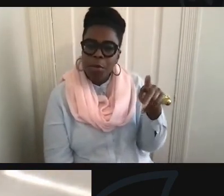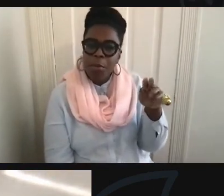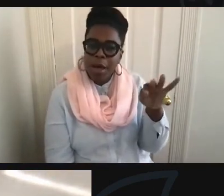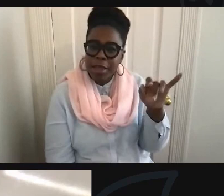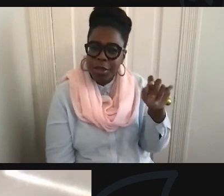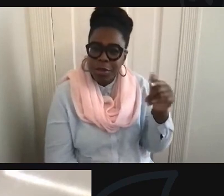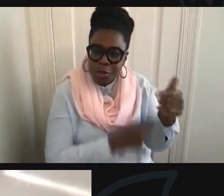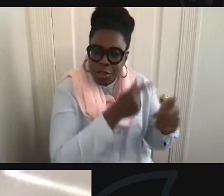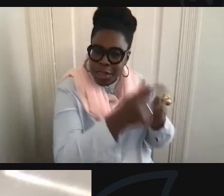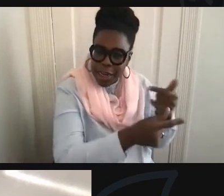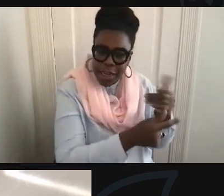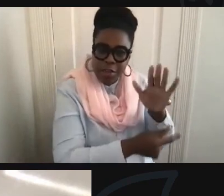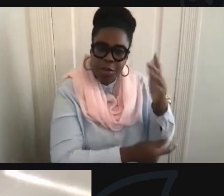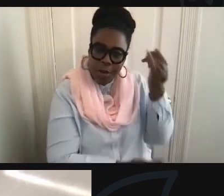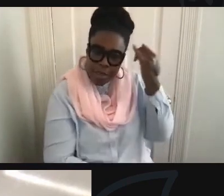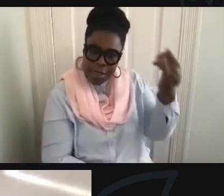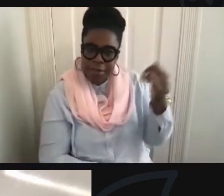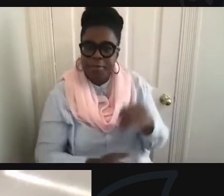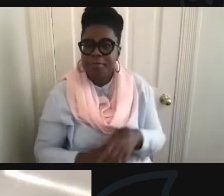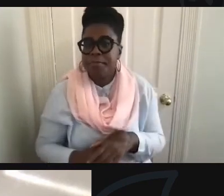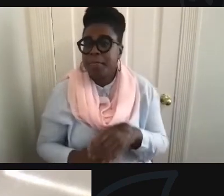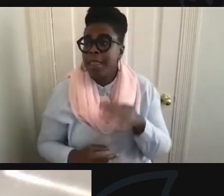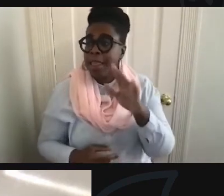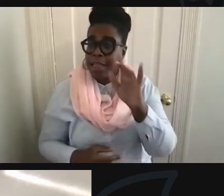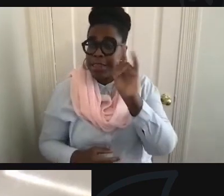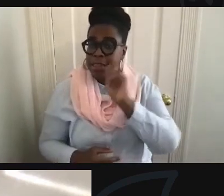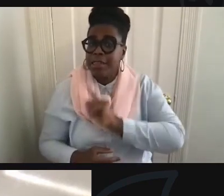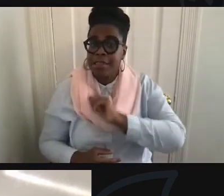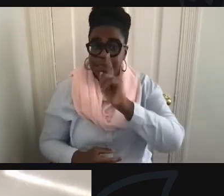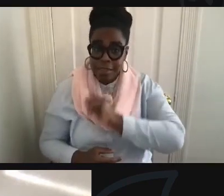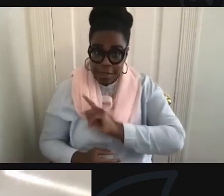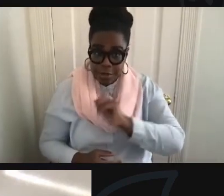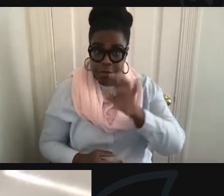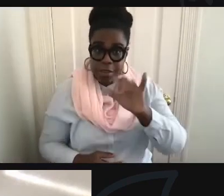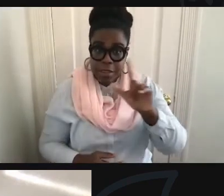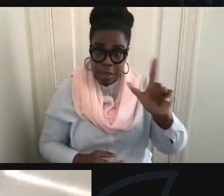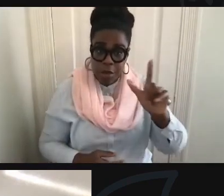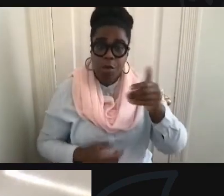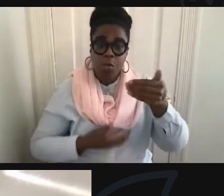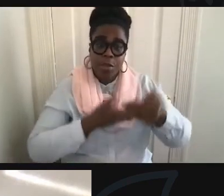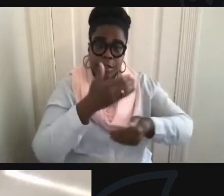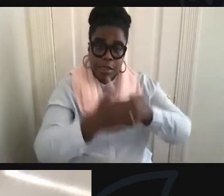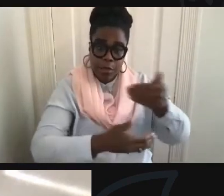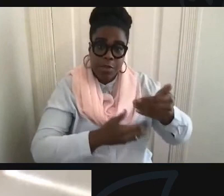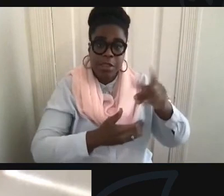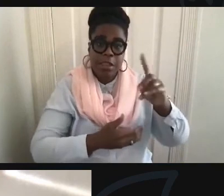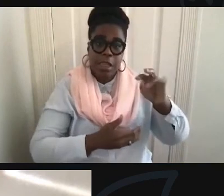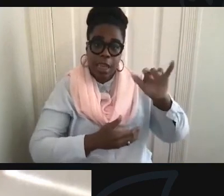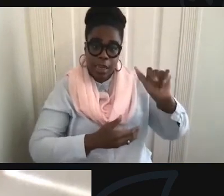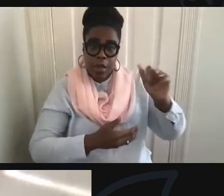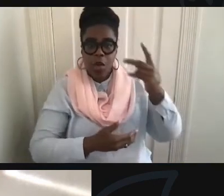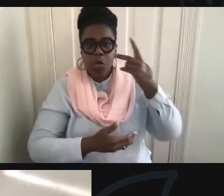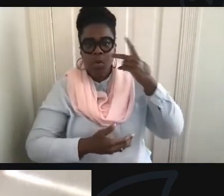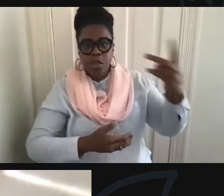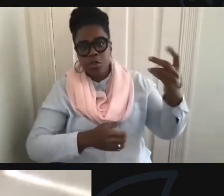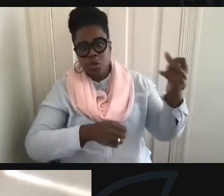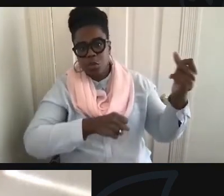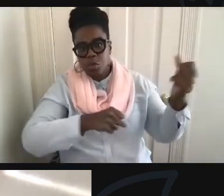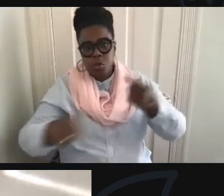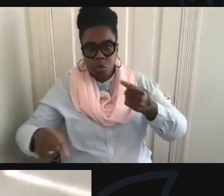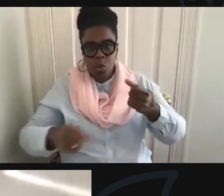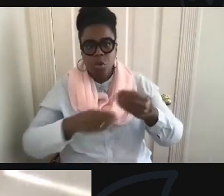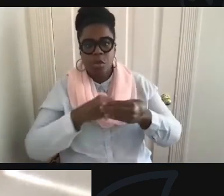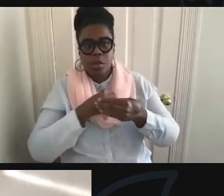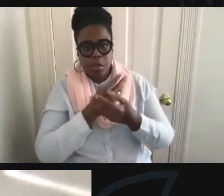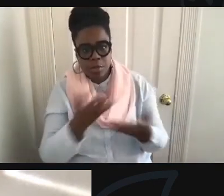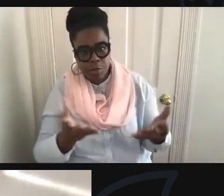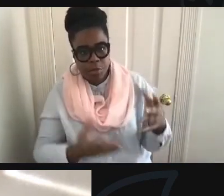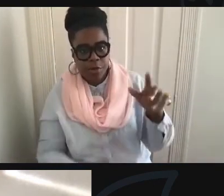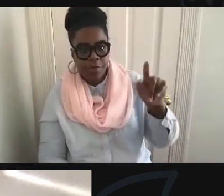Yeah, so we, in our single cells, we can sequencing data, we actually did see a strong Q, skewing of the TCR towards a b